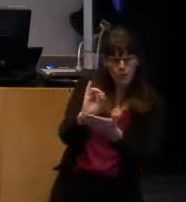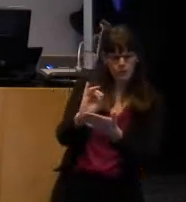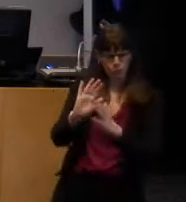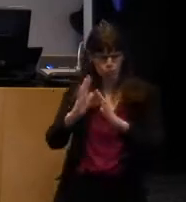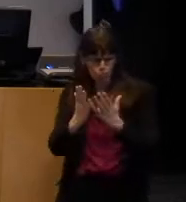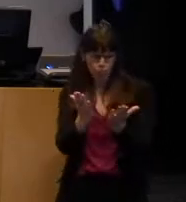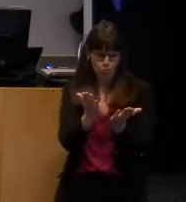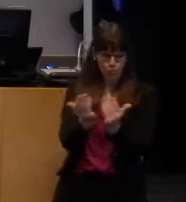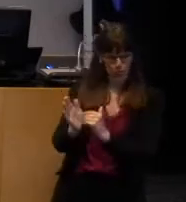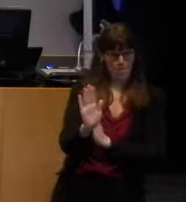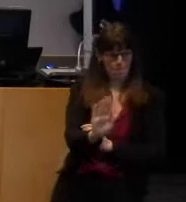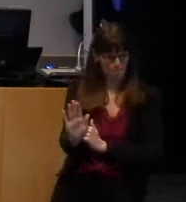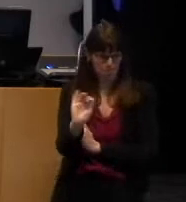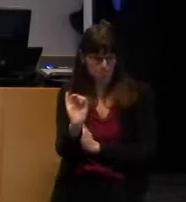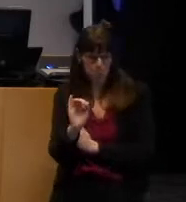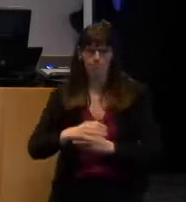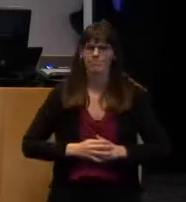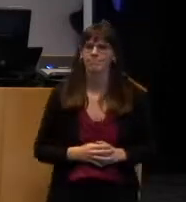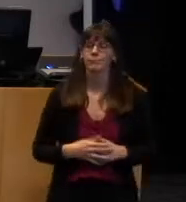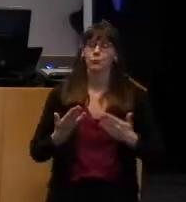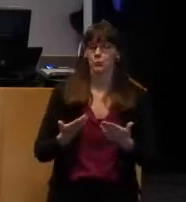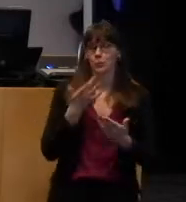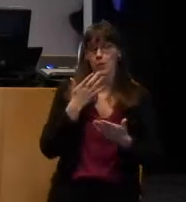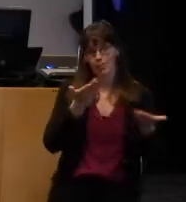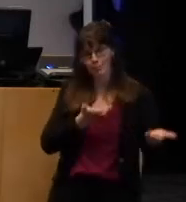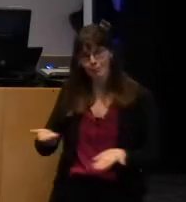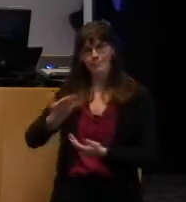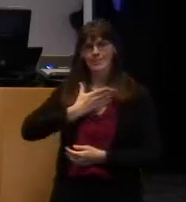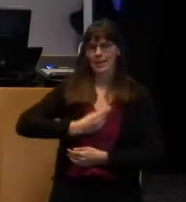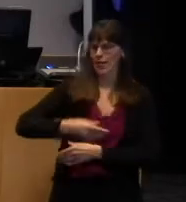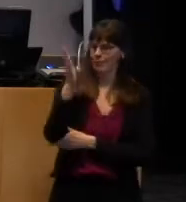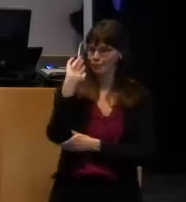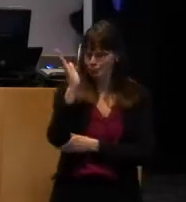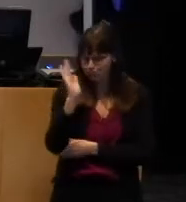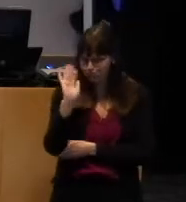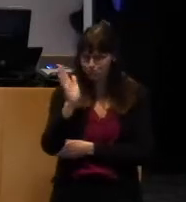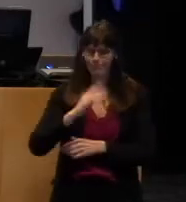I would now like to invite Isabelle to give a brief presentation of her PhD.